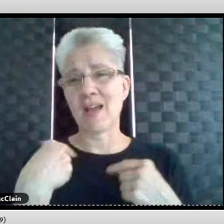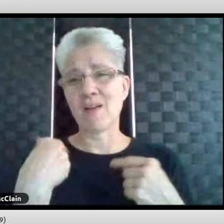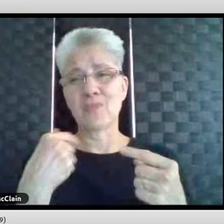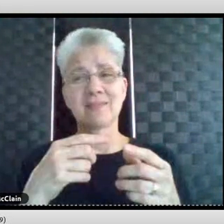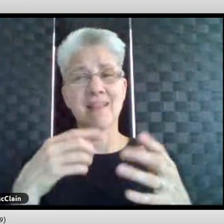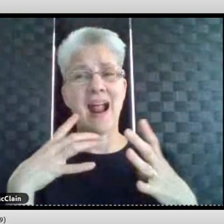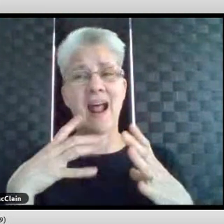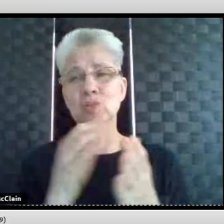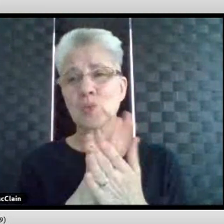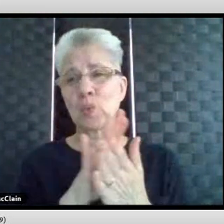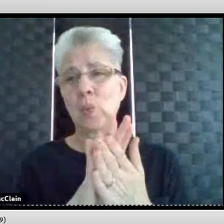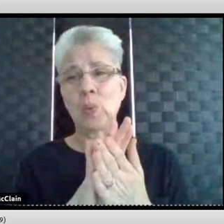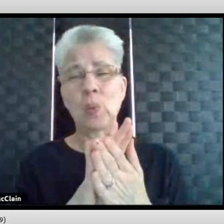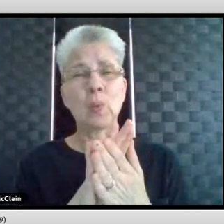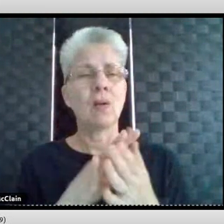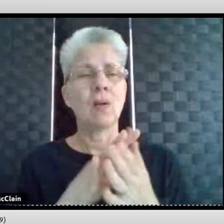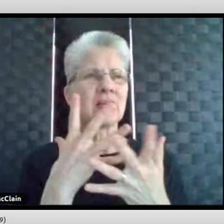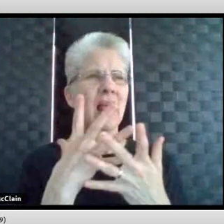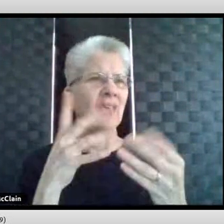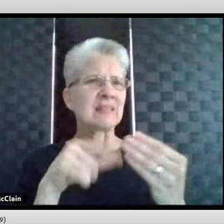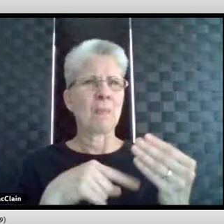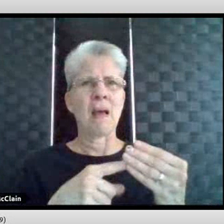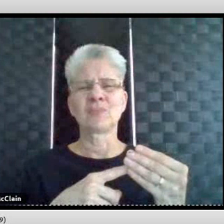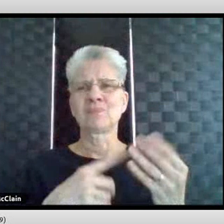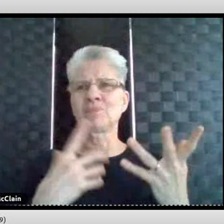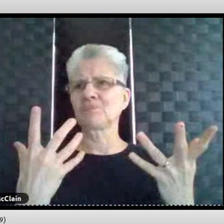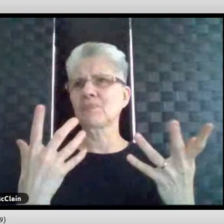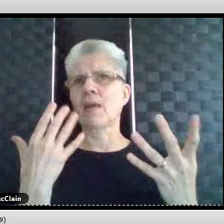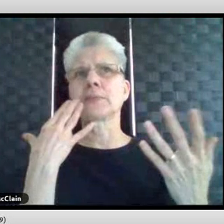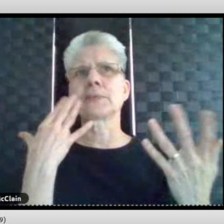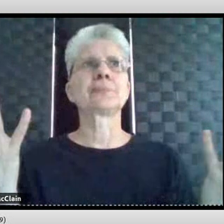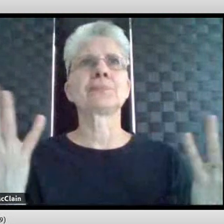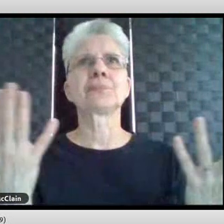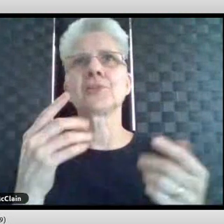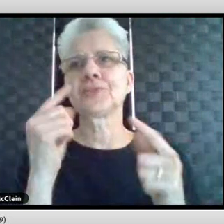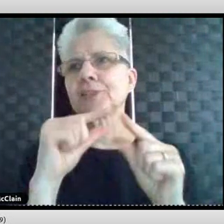There was a huge chunk of it on things like -- I don't know, geology or something.